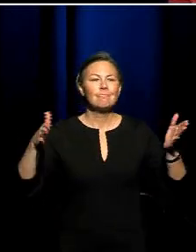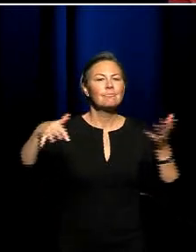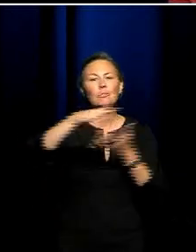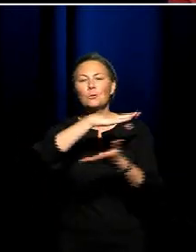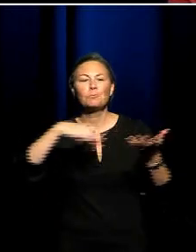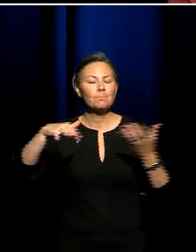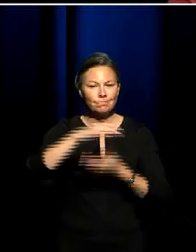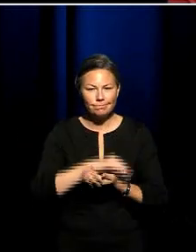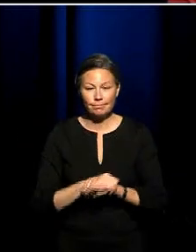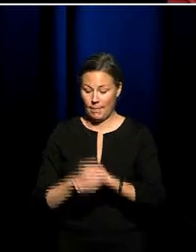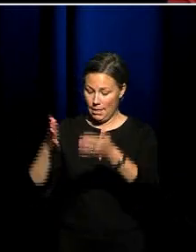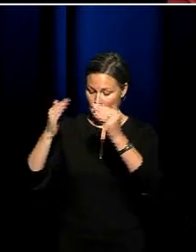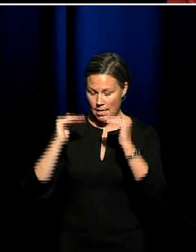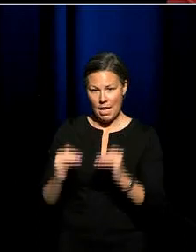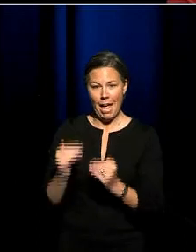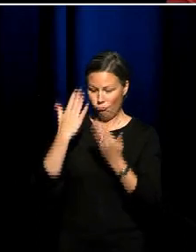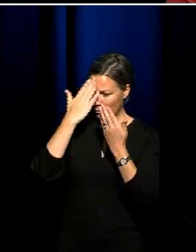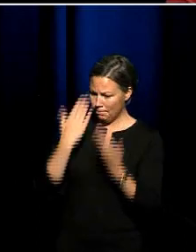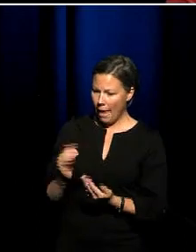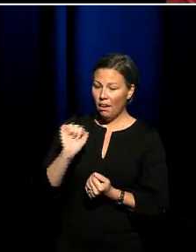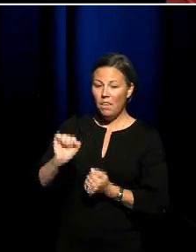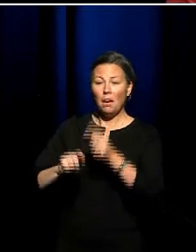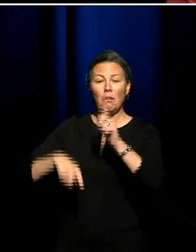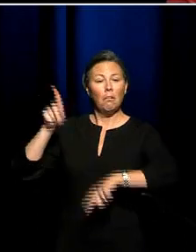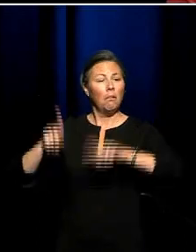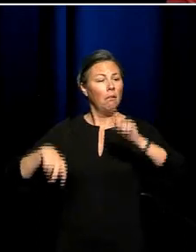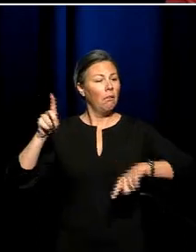(d) Respect for difference and acceptance of persons with disabilities as part of